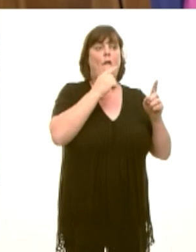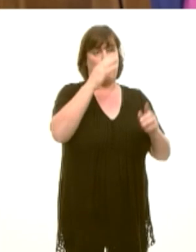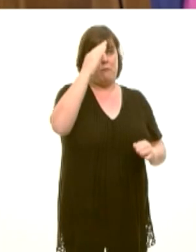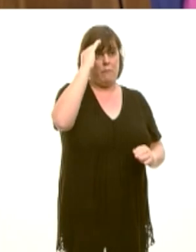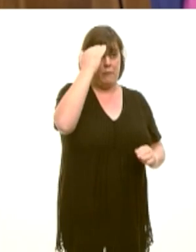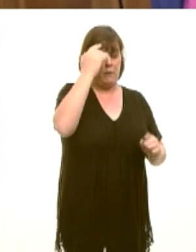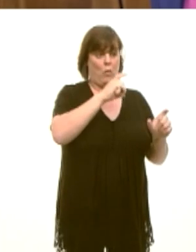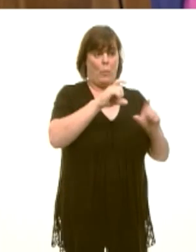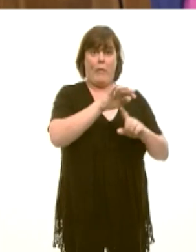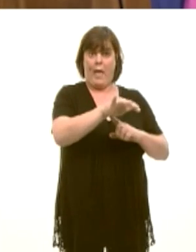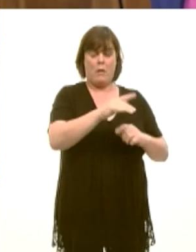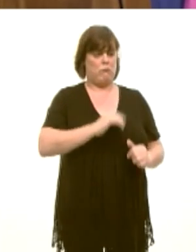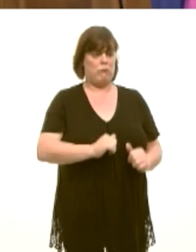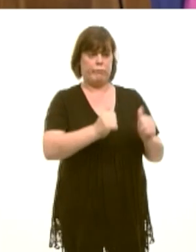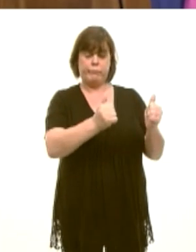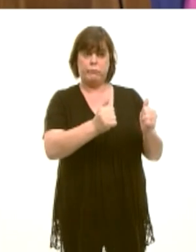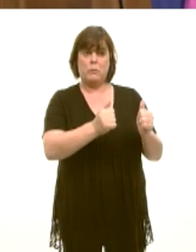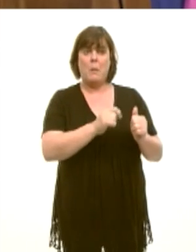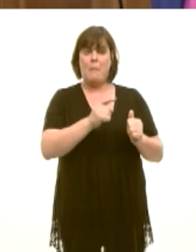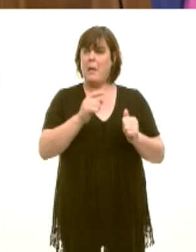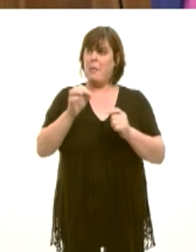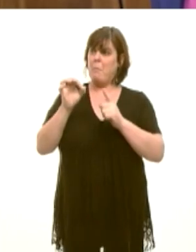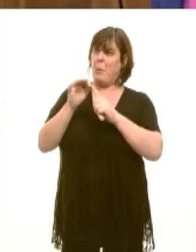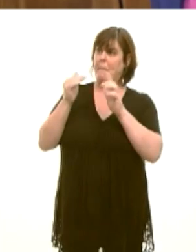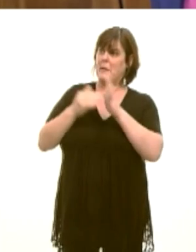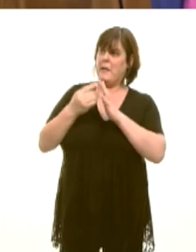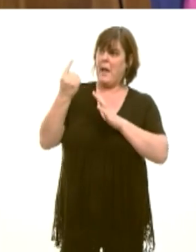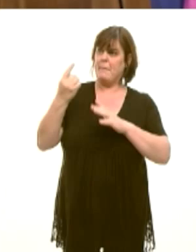of course. I canít recall a Prime Minister attending in the time Iíve been First Minister,